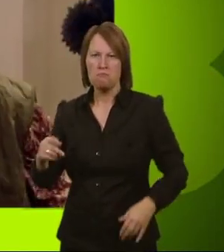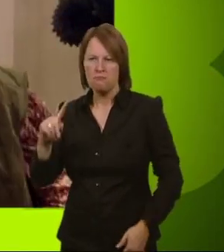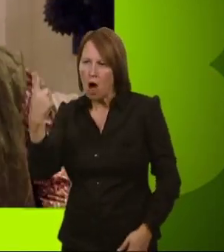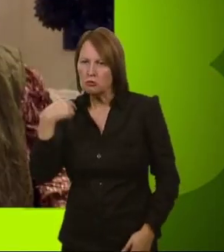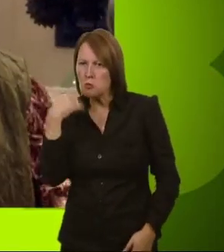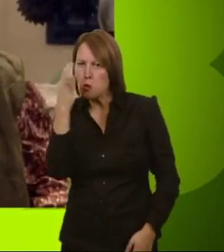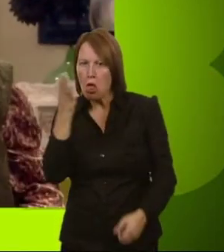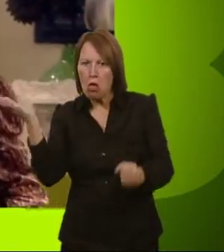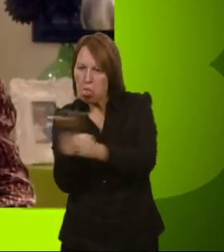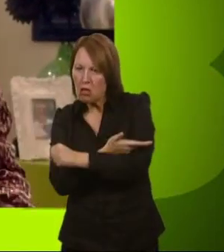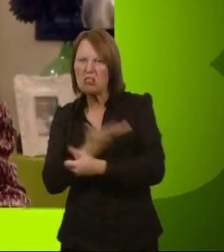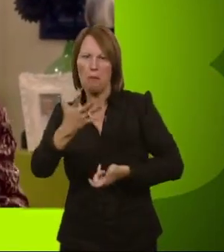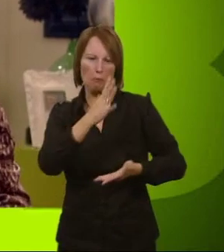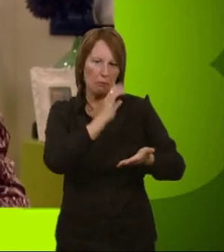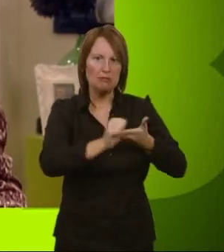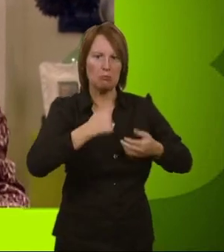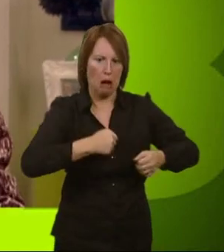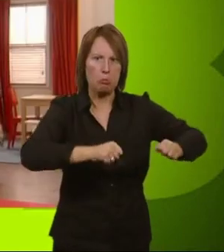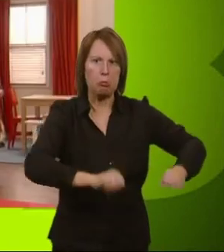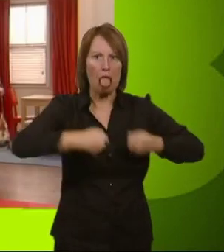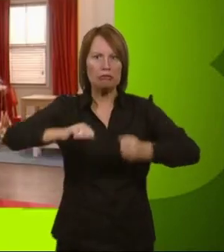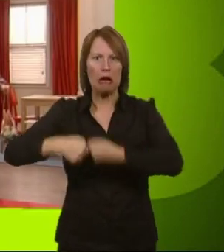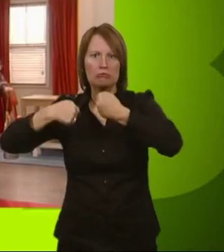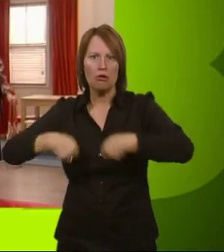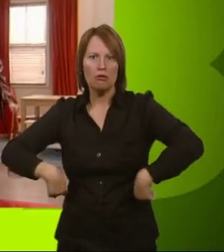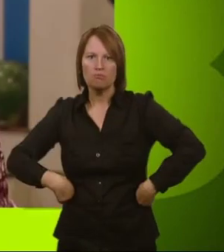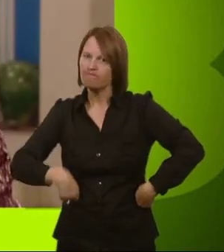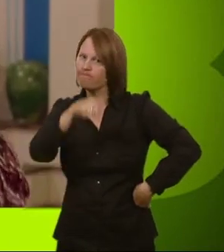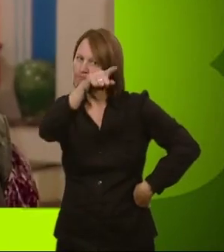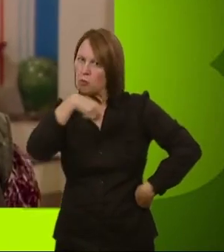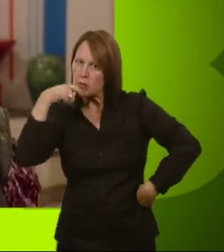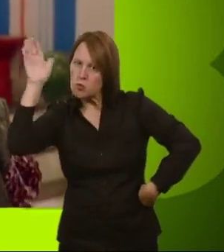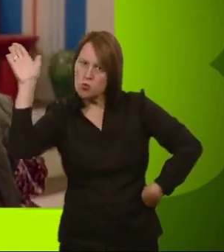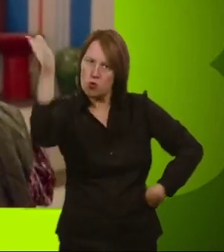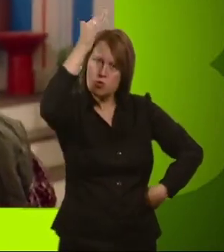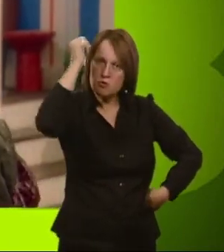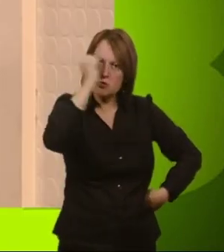roses and now you pinched my Willies you just wait till I get my hands on